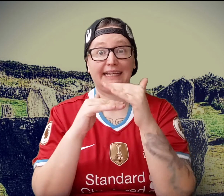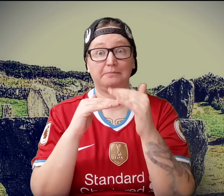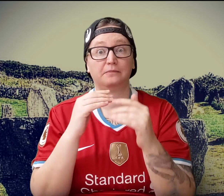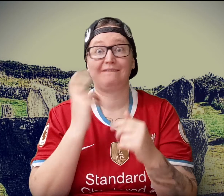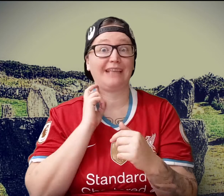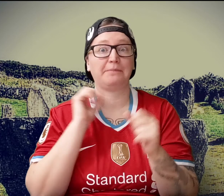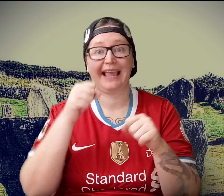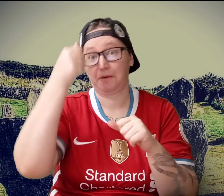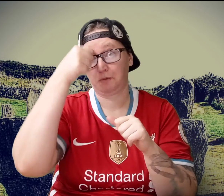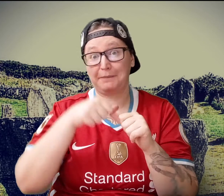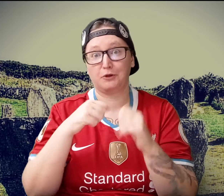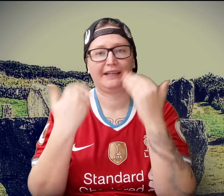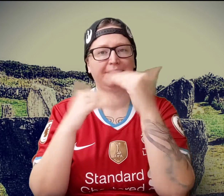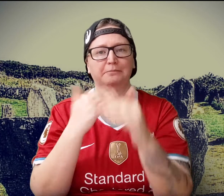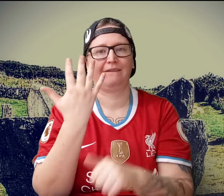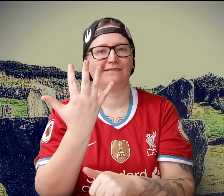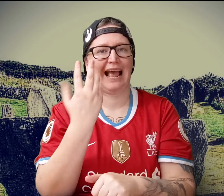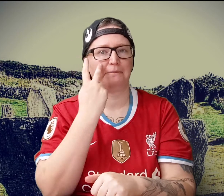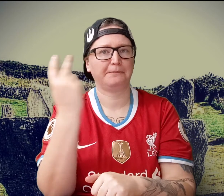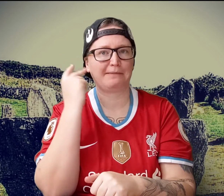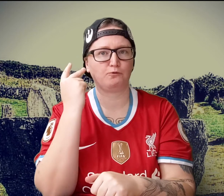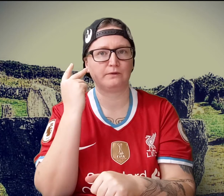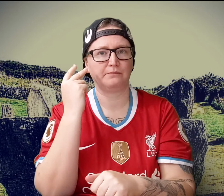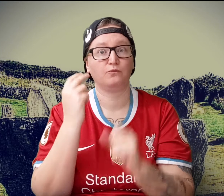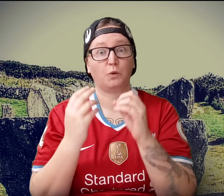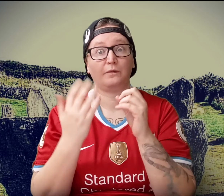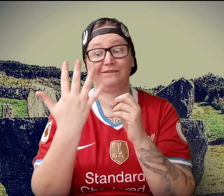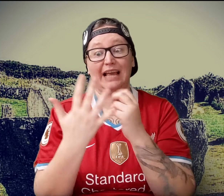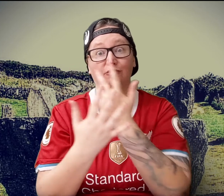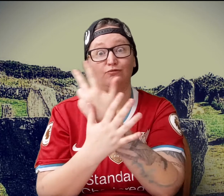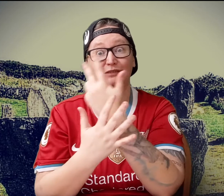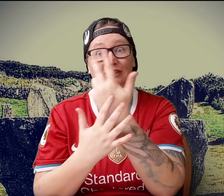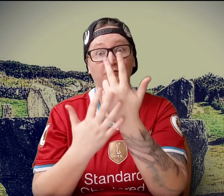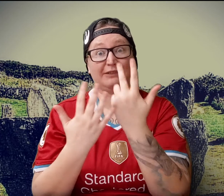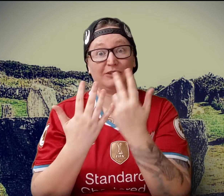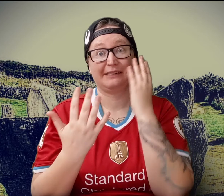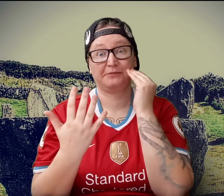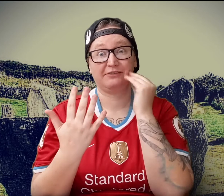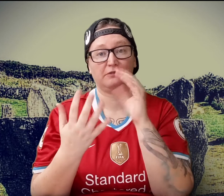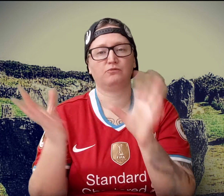so that means that the vampire can only remember five memories so you're gonna have three